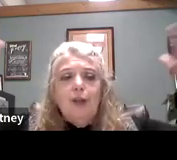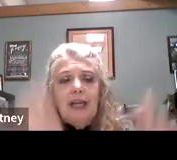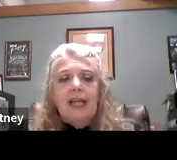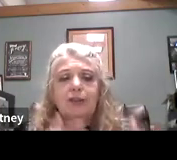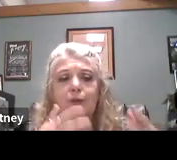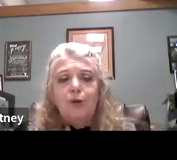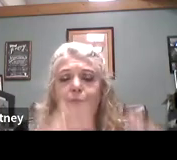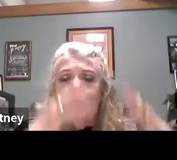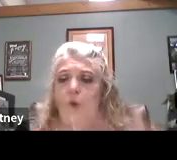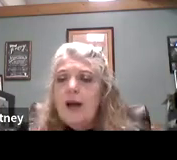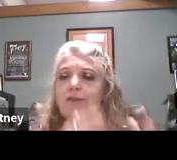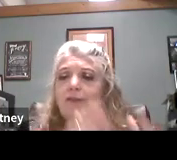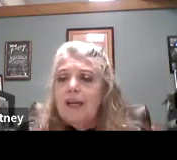That's what we need to do how am I changing world today.